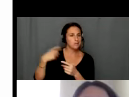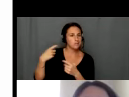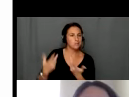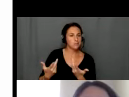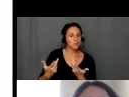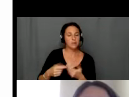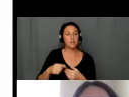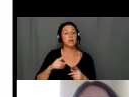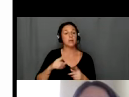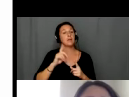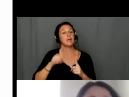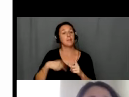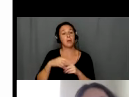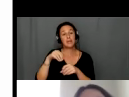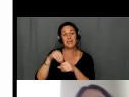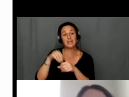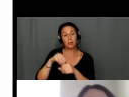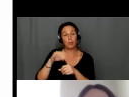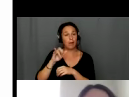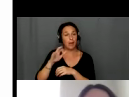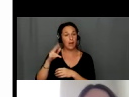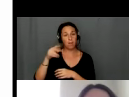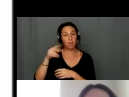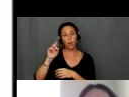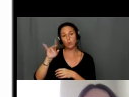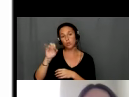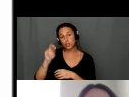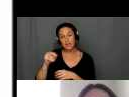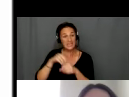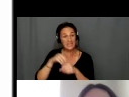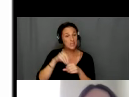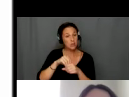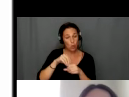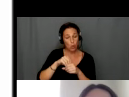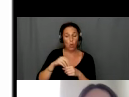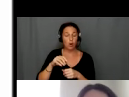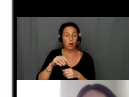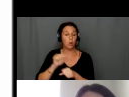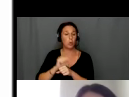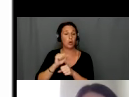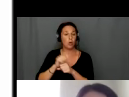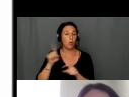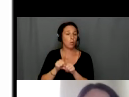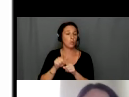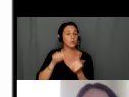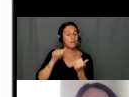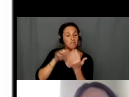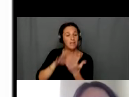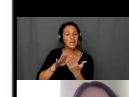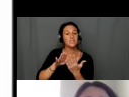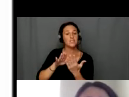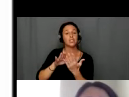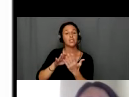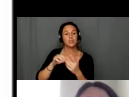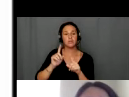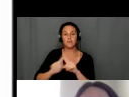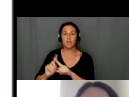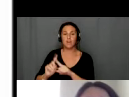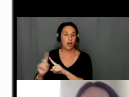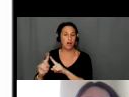regards indoor air pollution, workers also face a variety of in door air